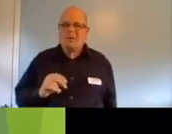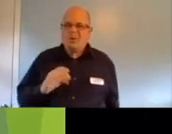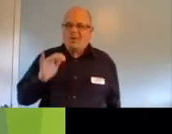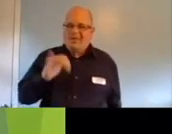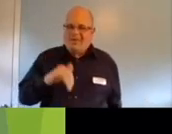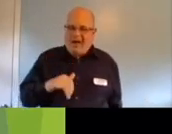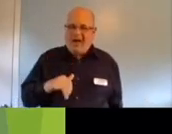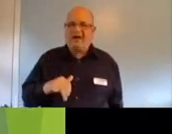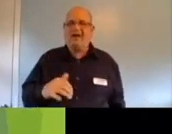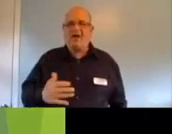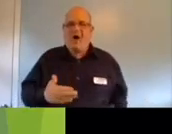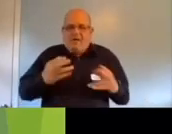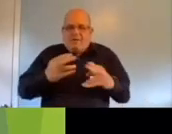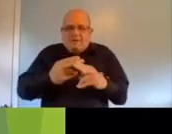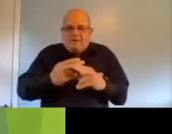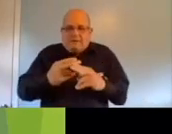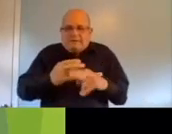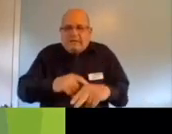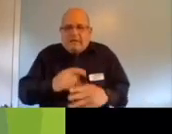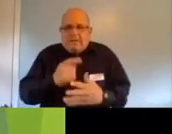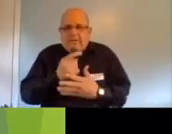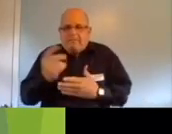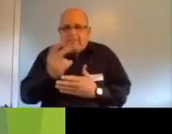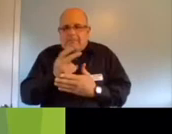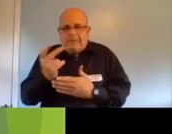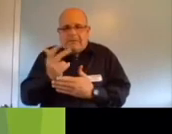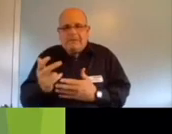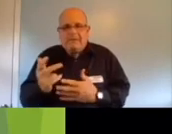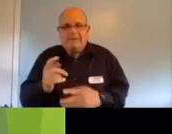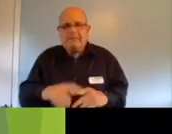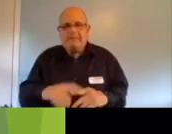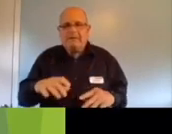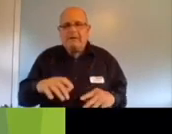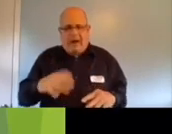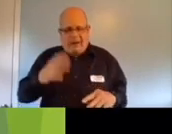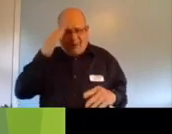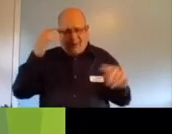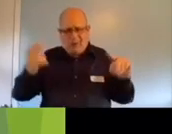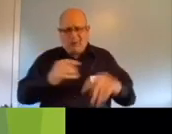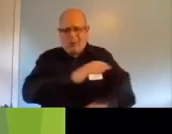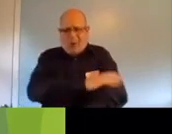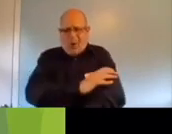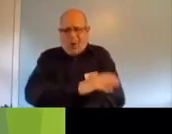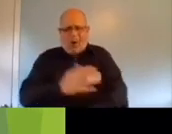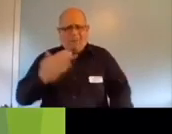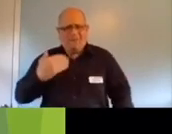something we offered for a few weeks while you hurt ‑‑ something we offered for a